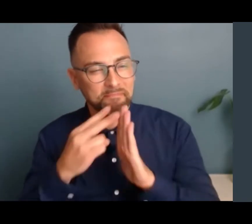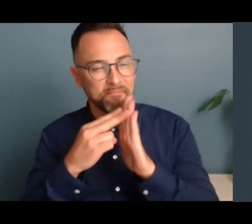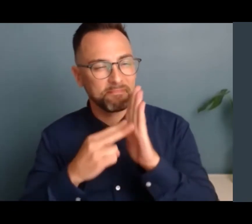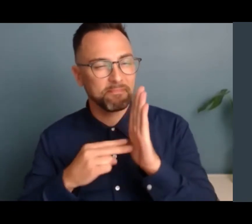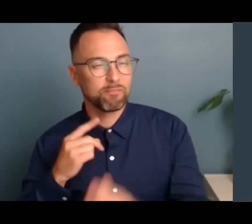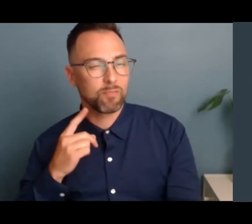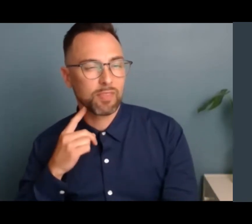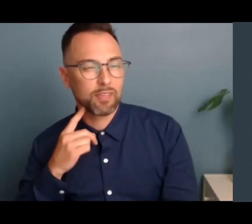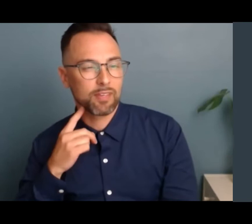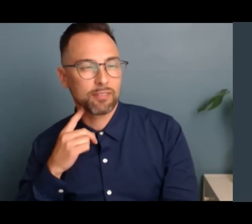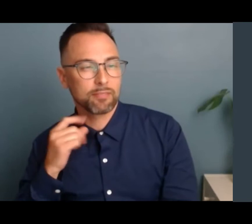I'll give you a second to read through it.